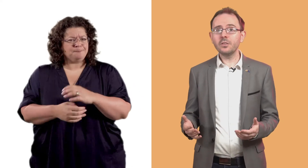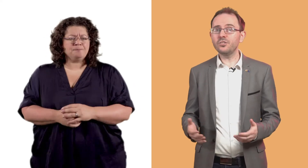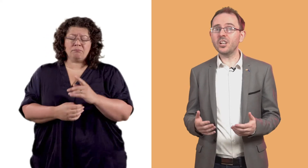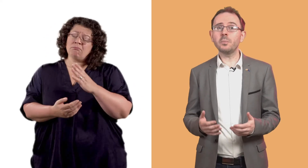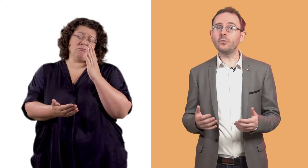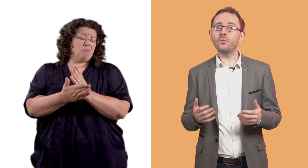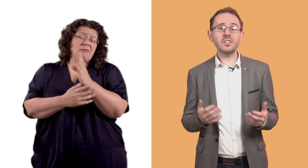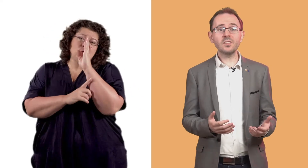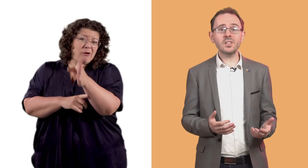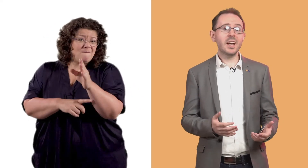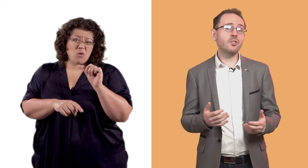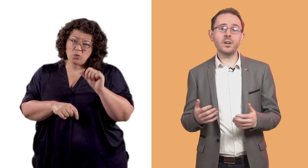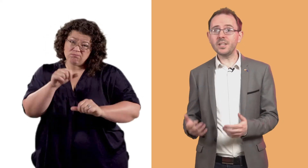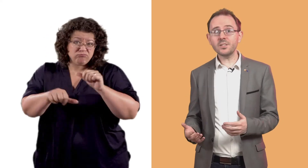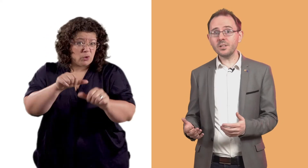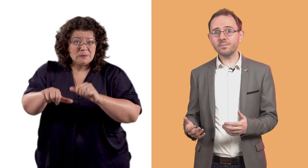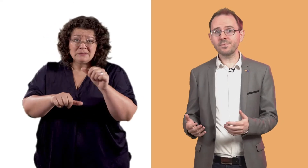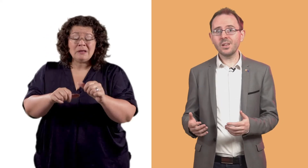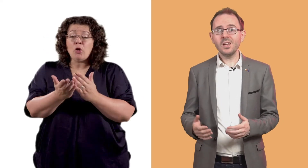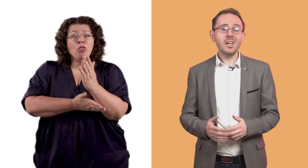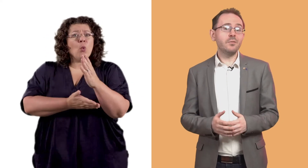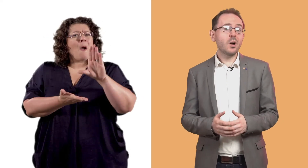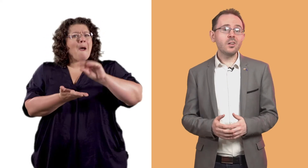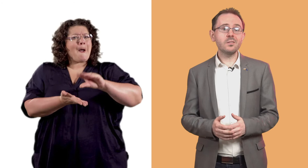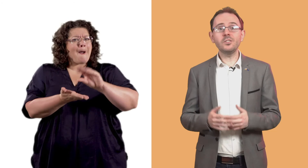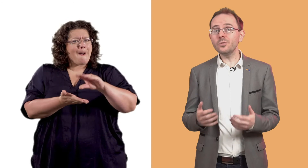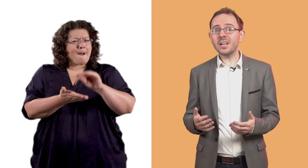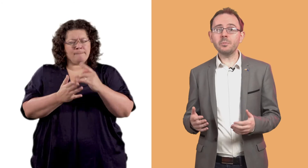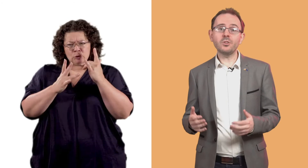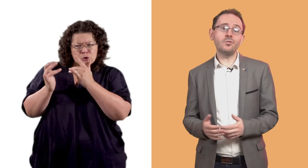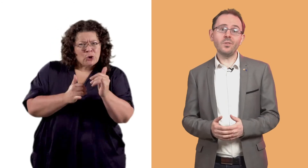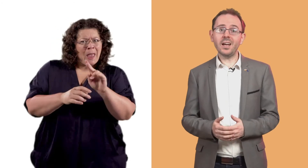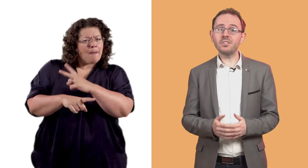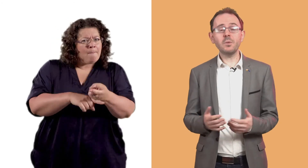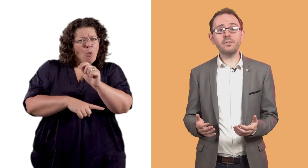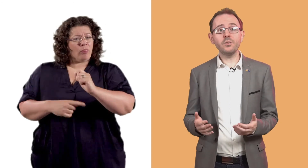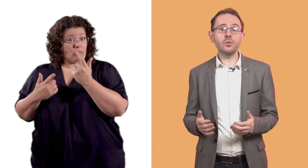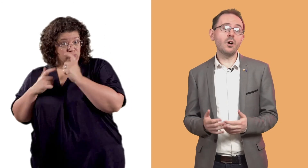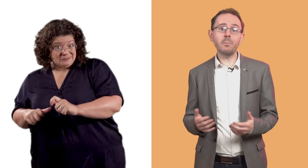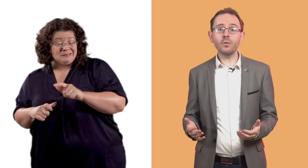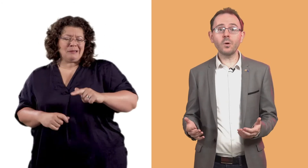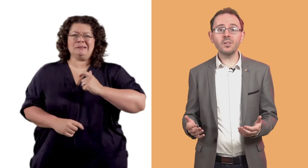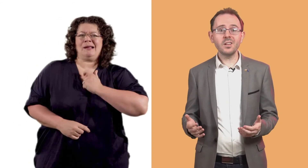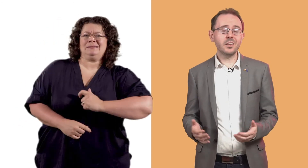that checks both your residency and your identity, if you can't use an app because you don't have a smartphone, or you can't borrow one,